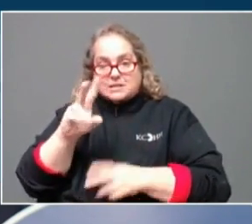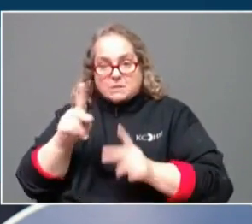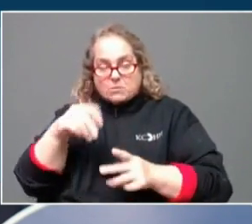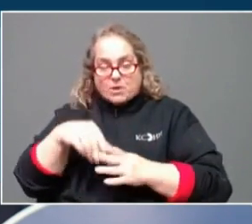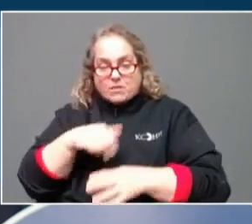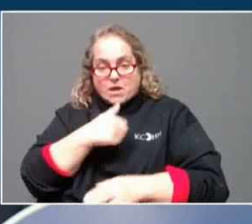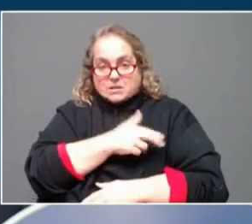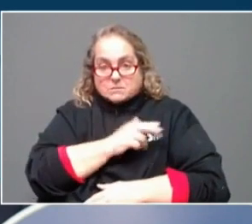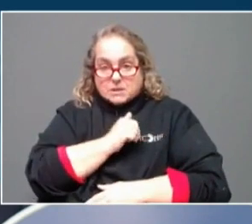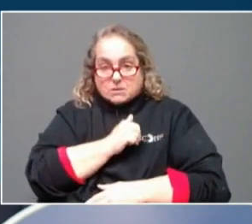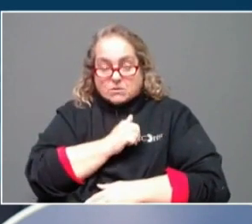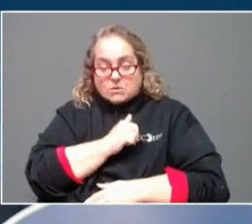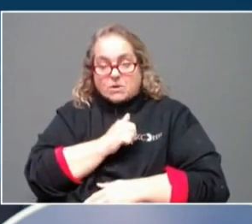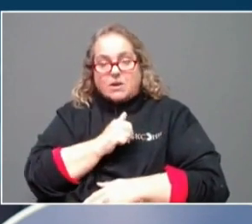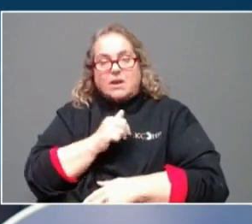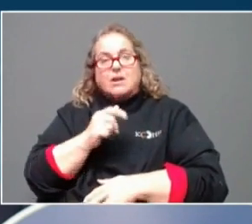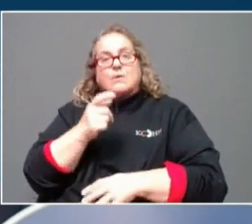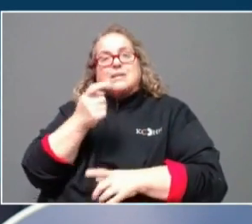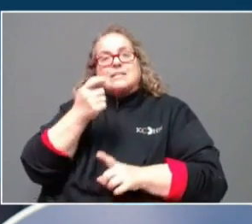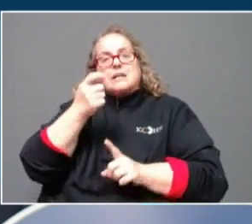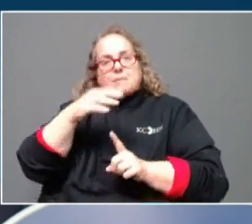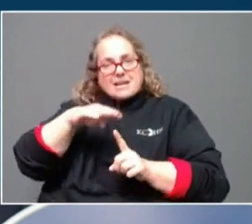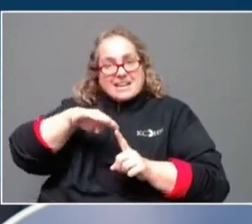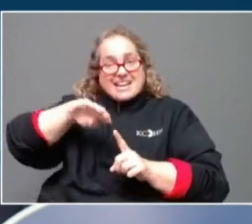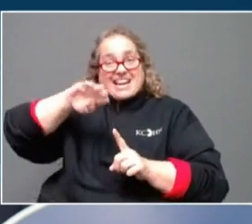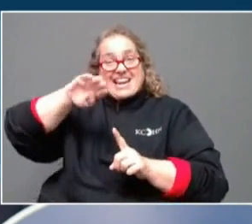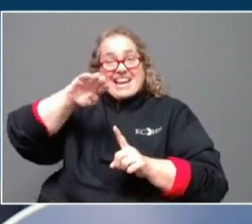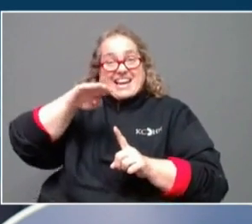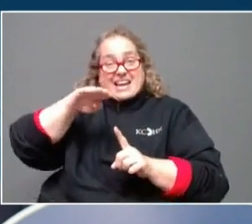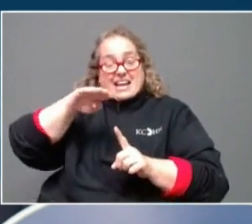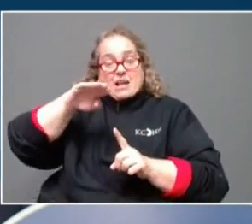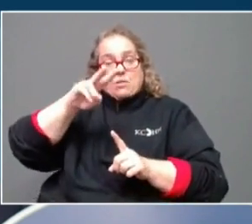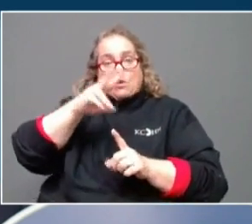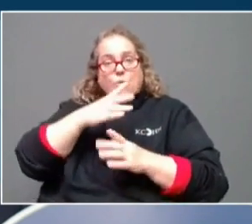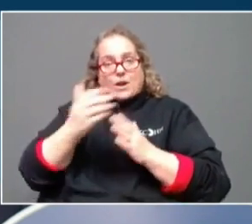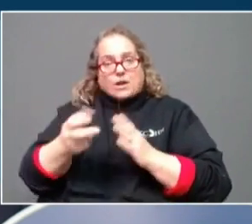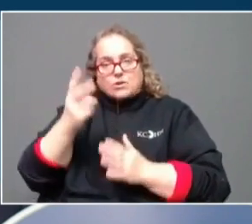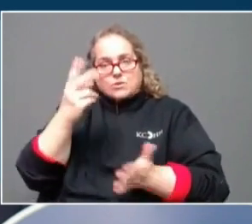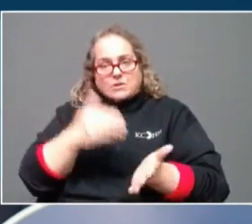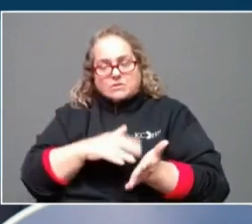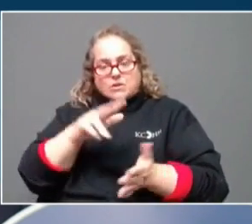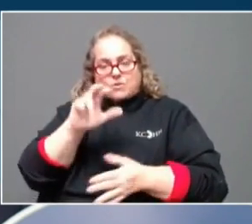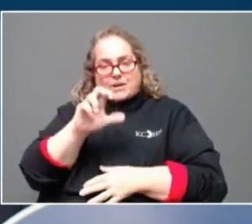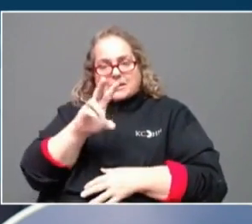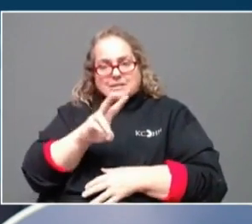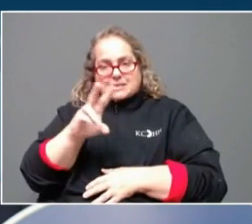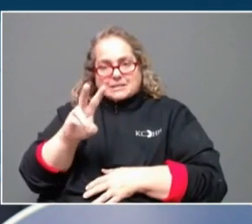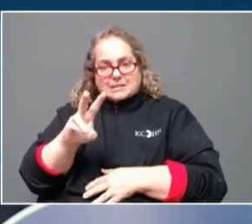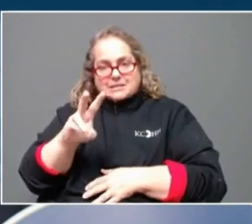little peek leading into the weekend of 2366. And that is just barely beneath